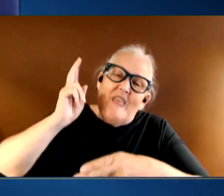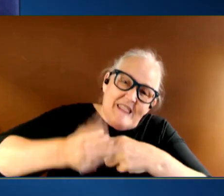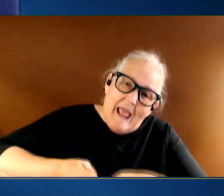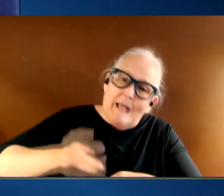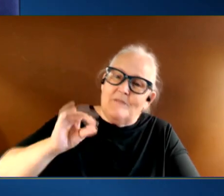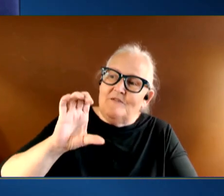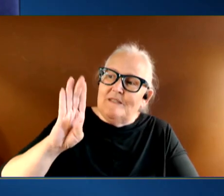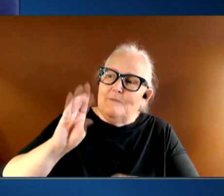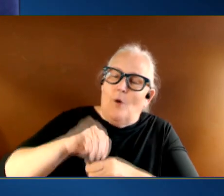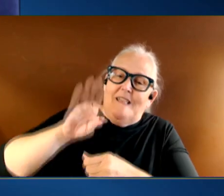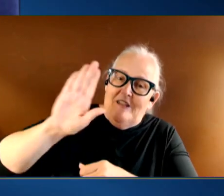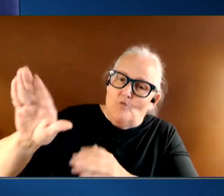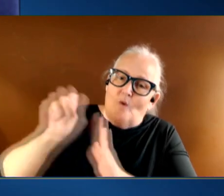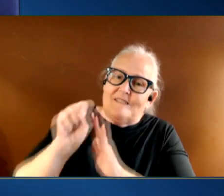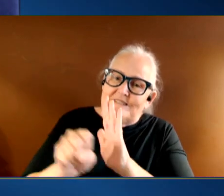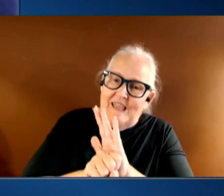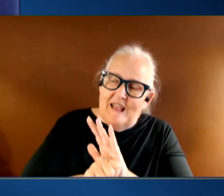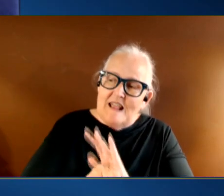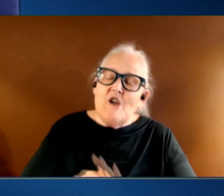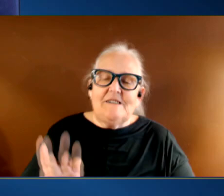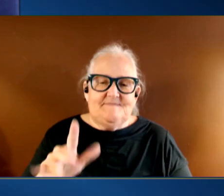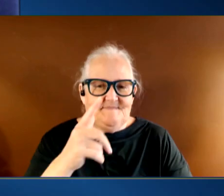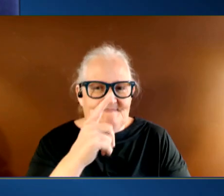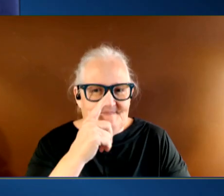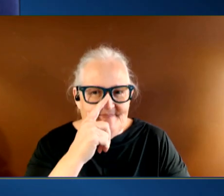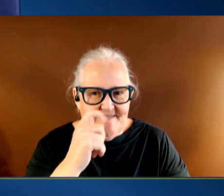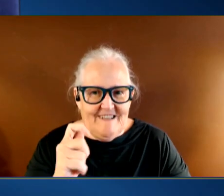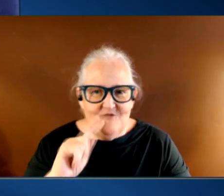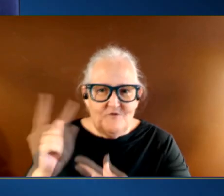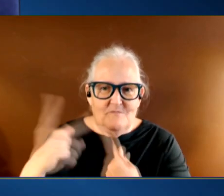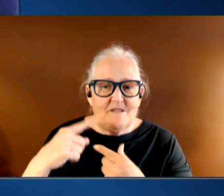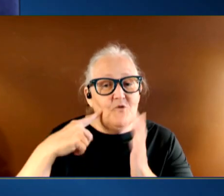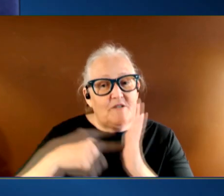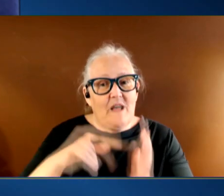And we got some interesting results. There were states like Utah that were so excited to meet with